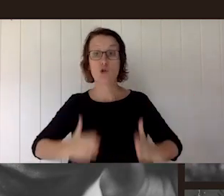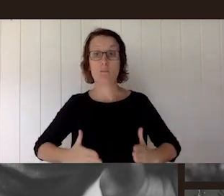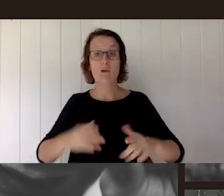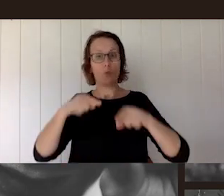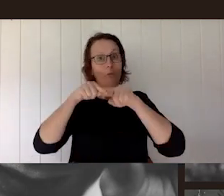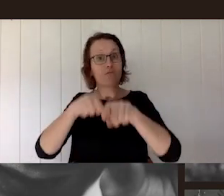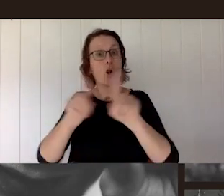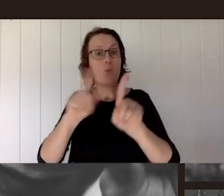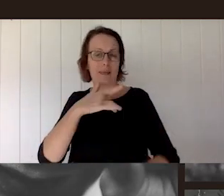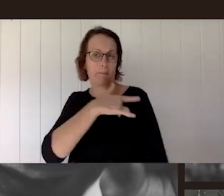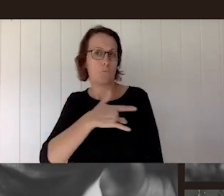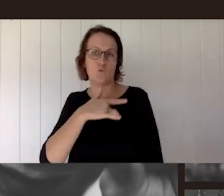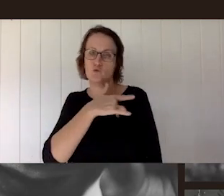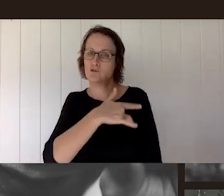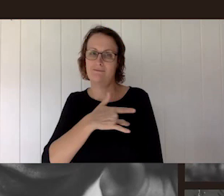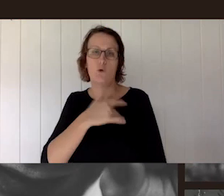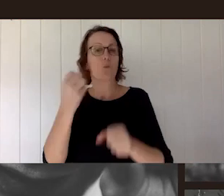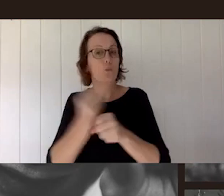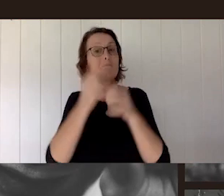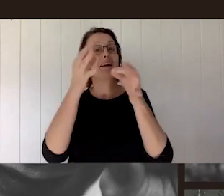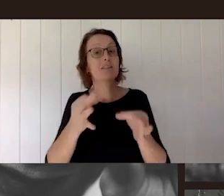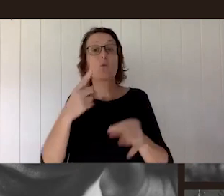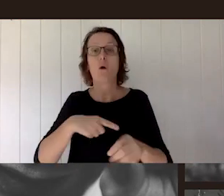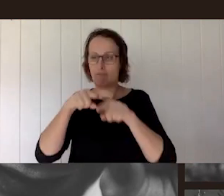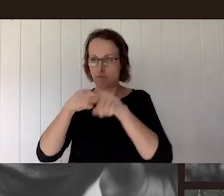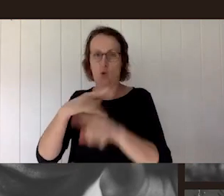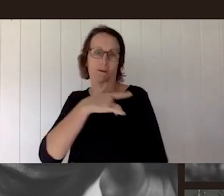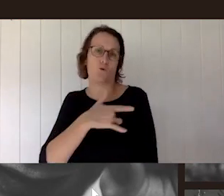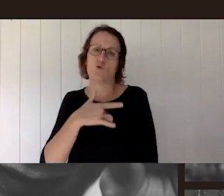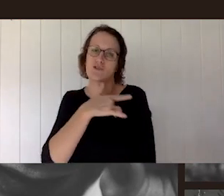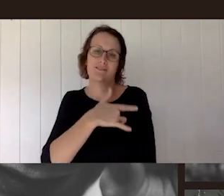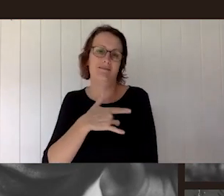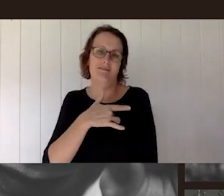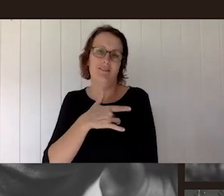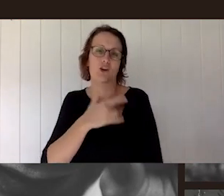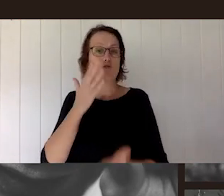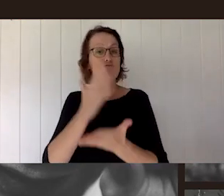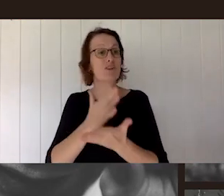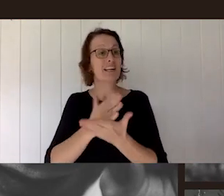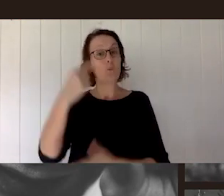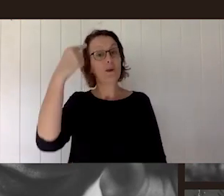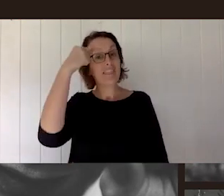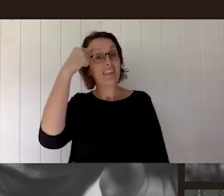for all decisions. We have this amazingly illogical view that we're